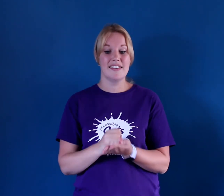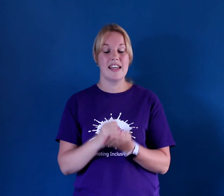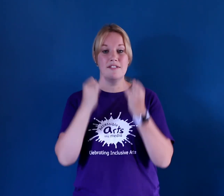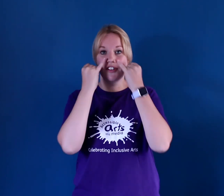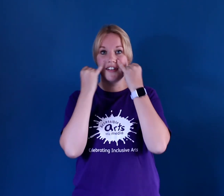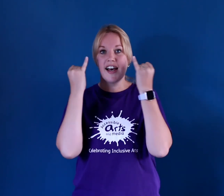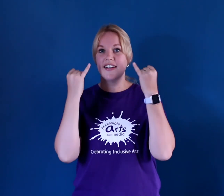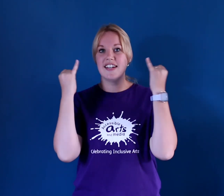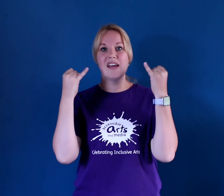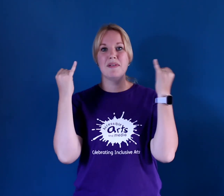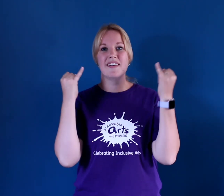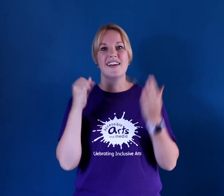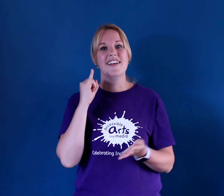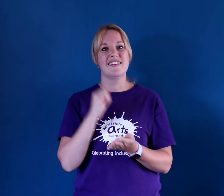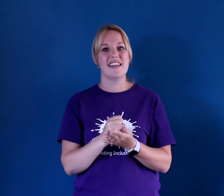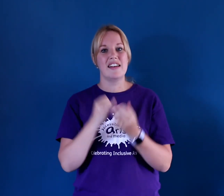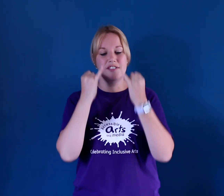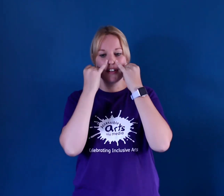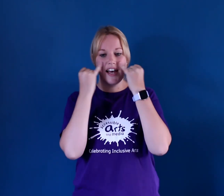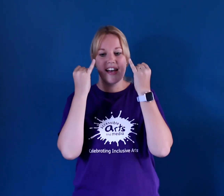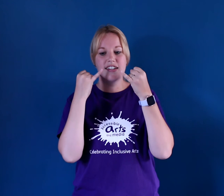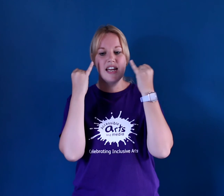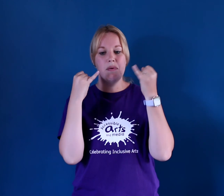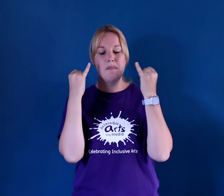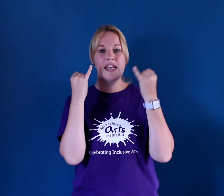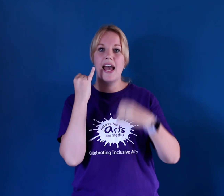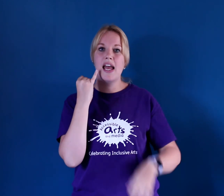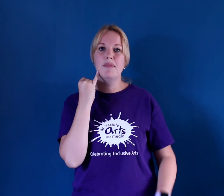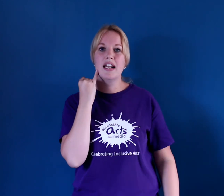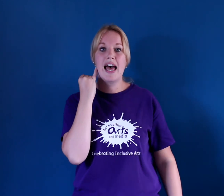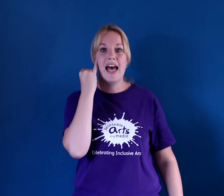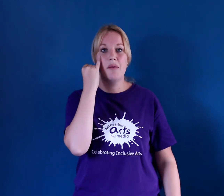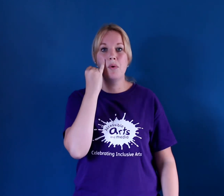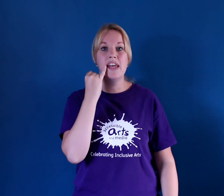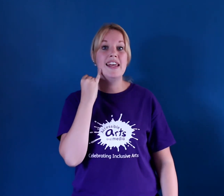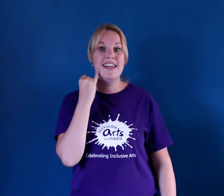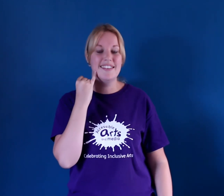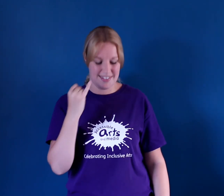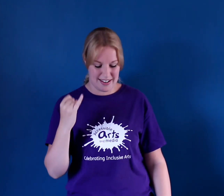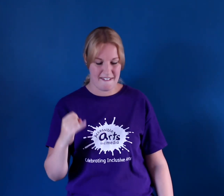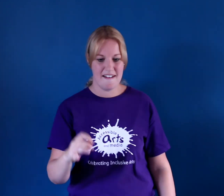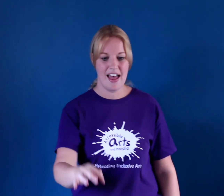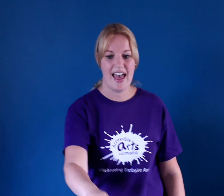Sinful tired sheep, sinful tired sheep became the lamb we eat.